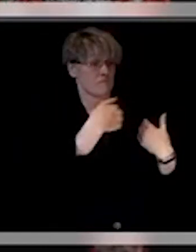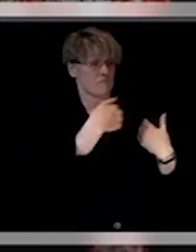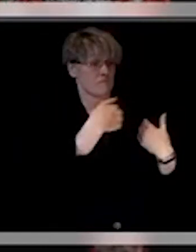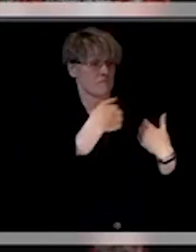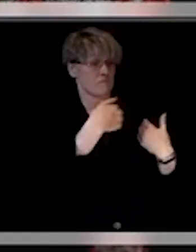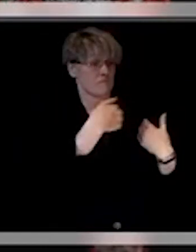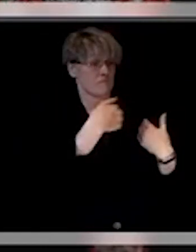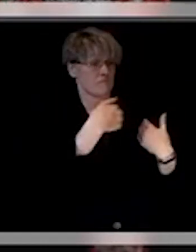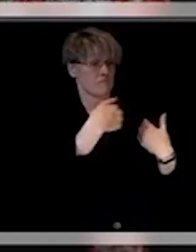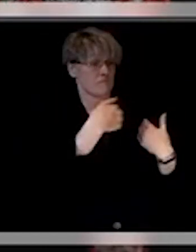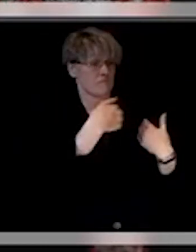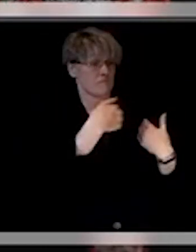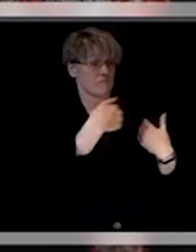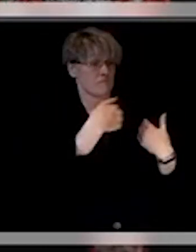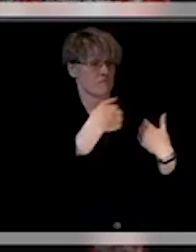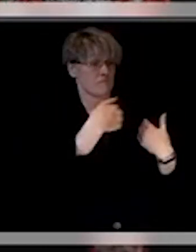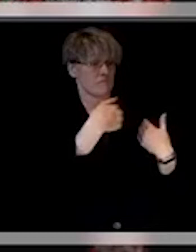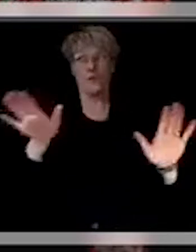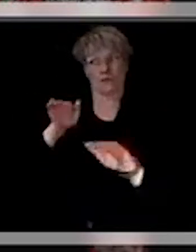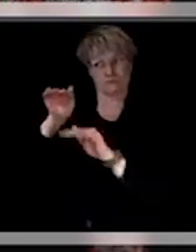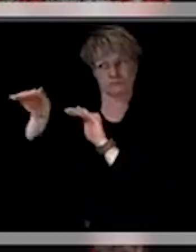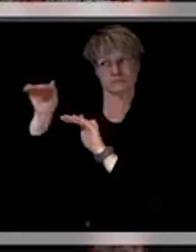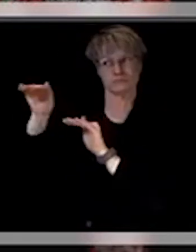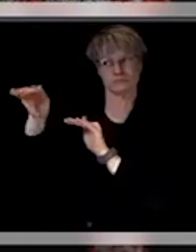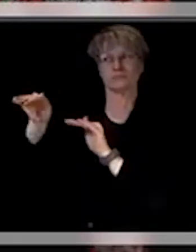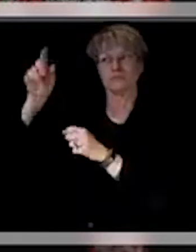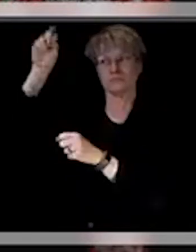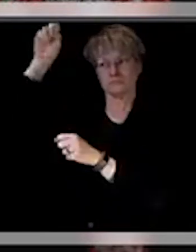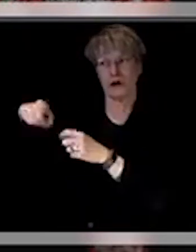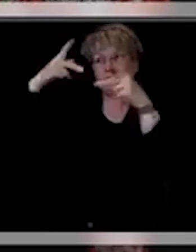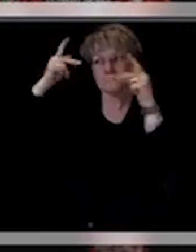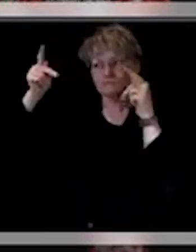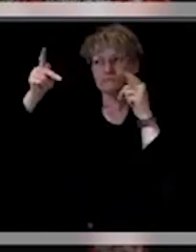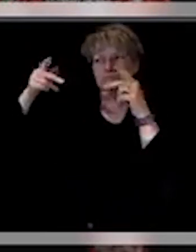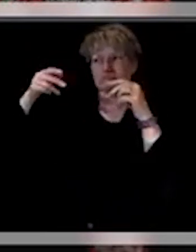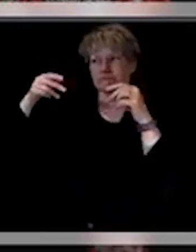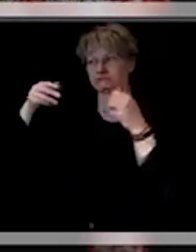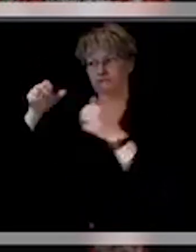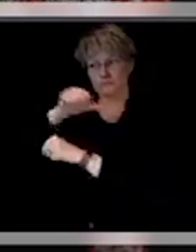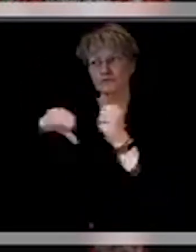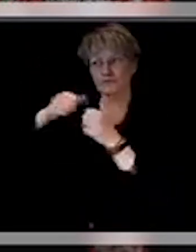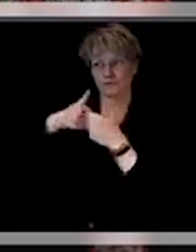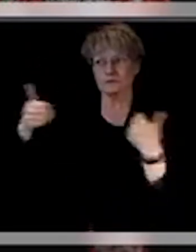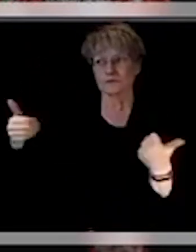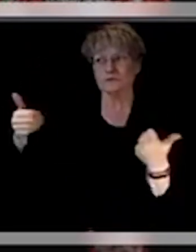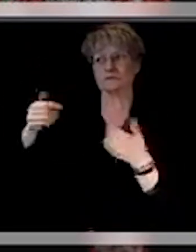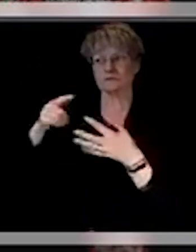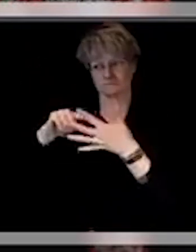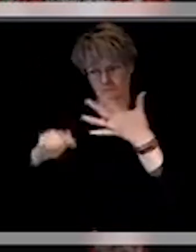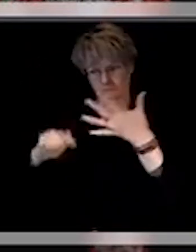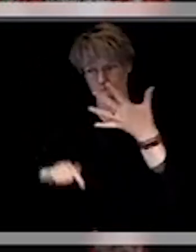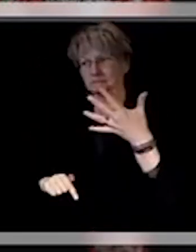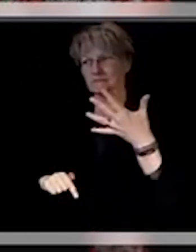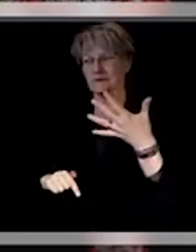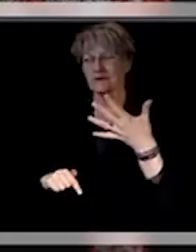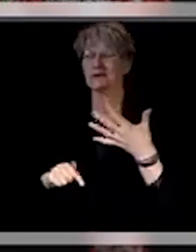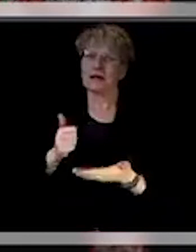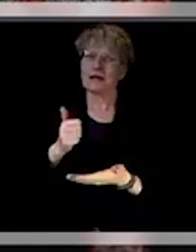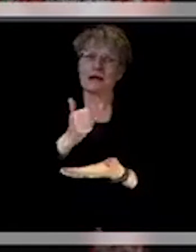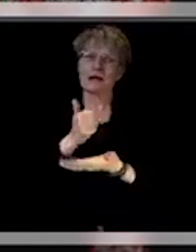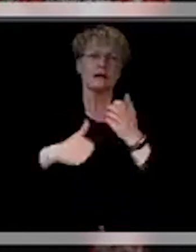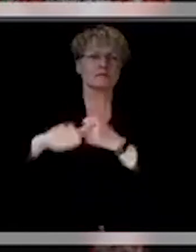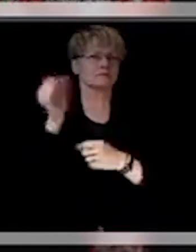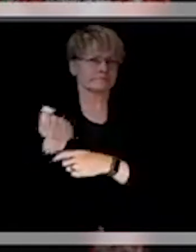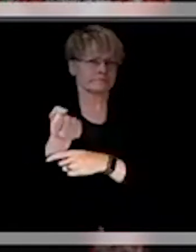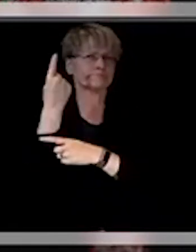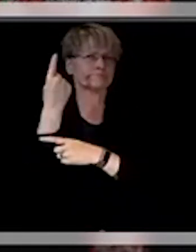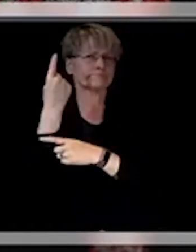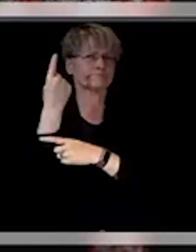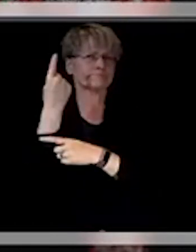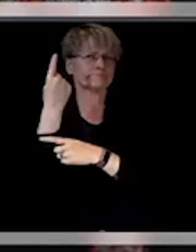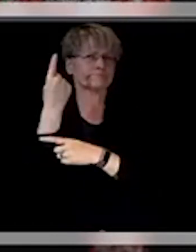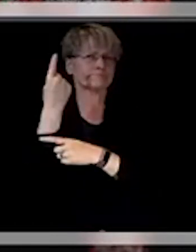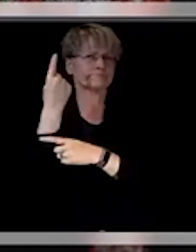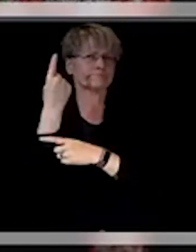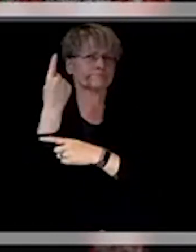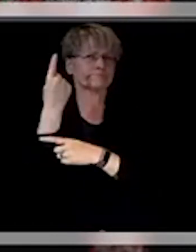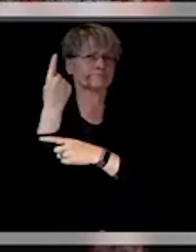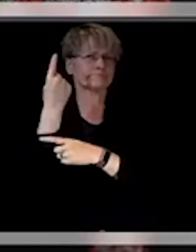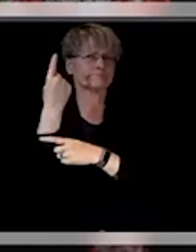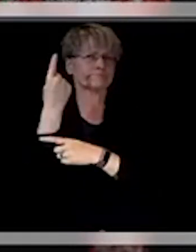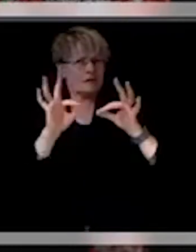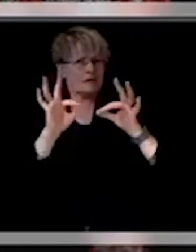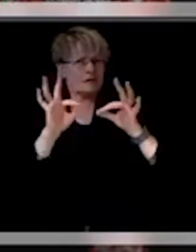they can do. So, I think all of us need to do whatever we can to promote that message.